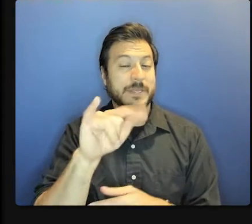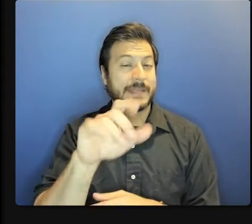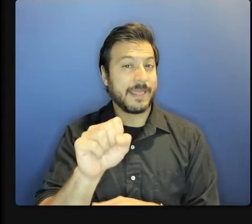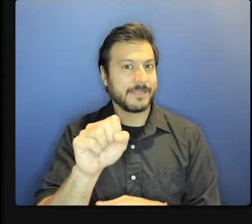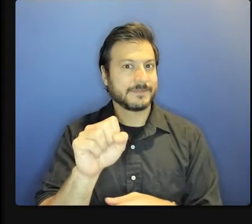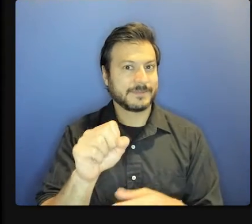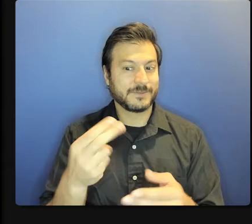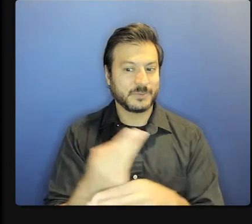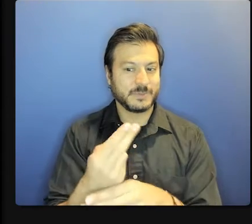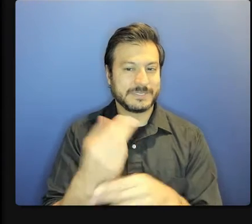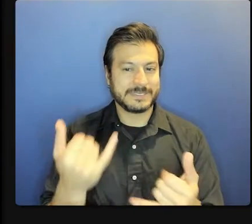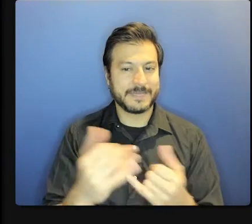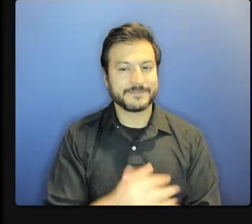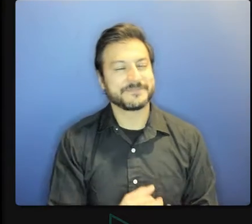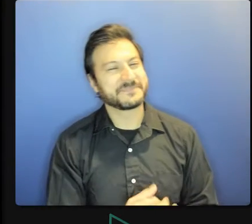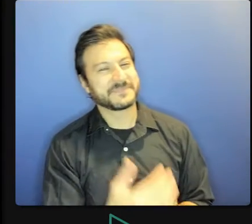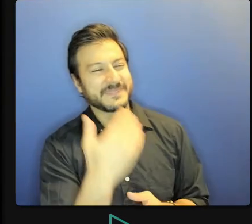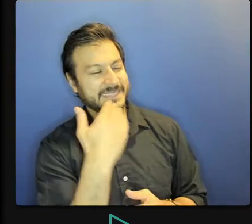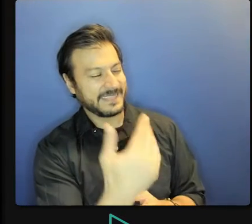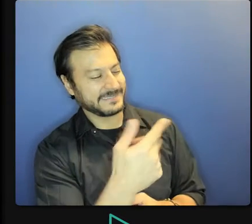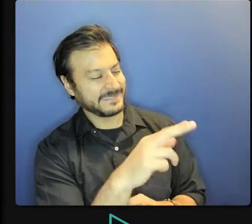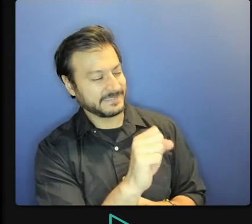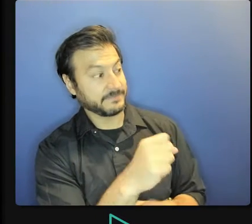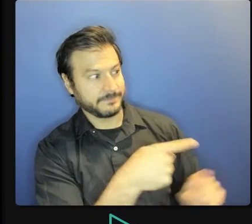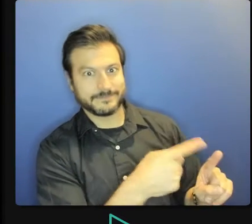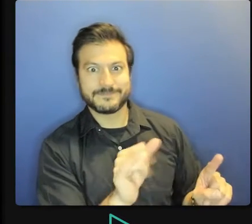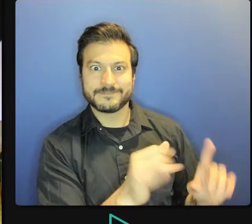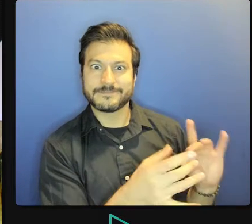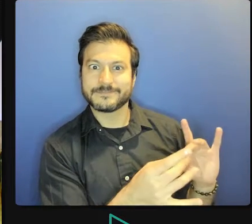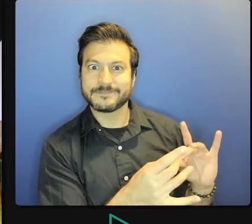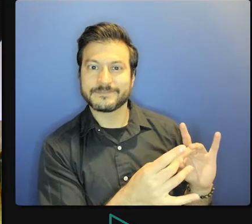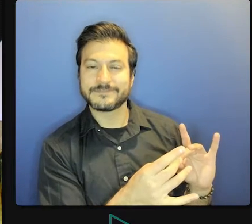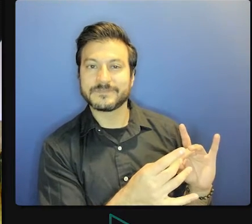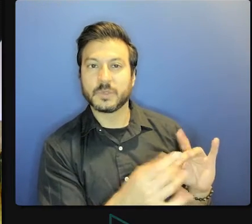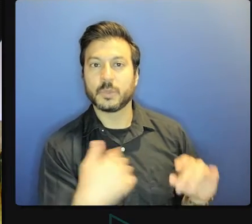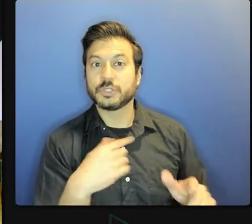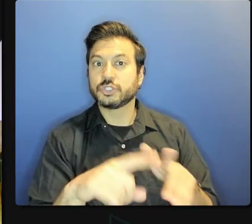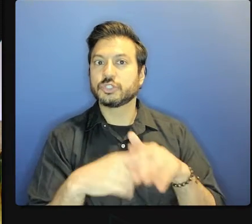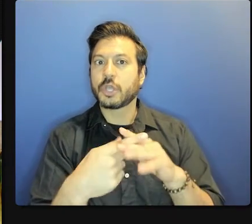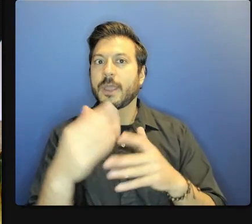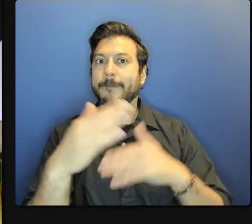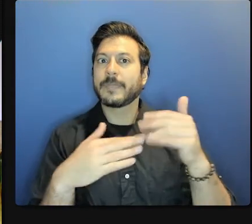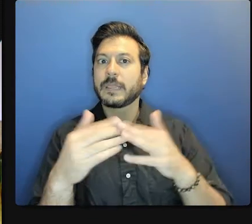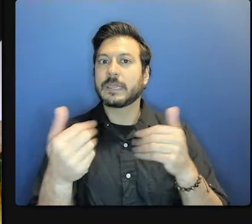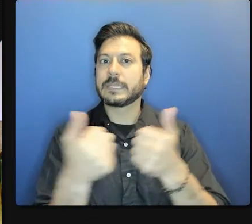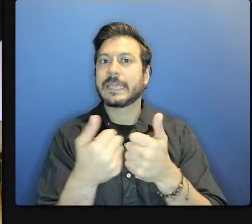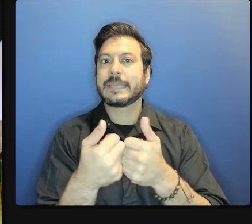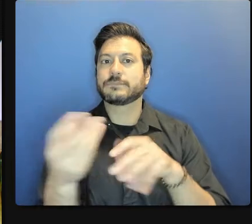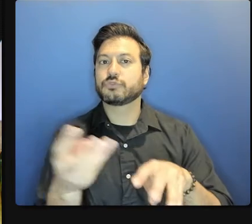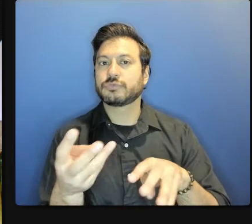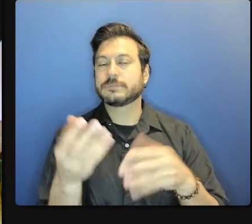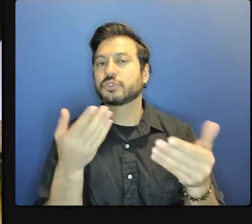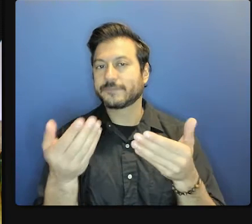that are using it today in the catalog. Thanks, Gus. So, as Gus has been saying, we started out building a game streaming service,